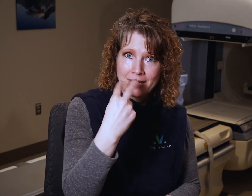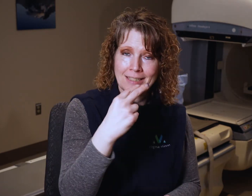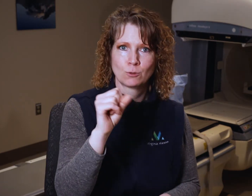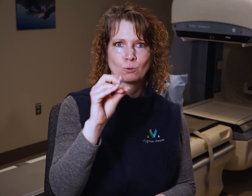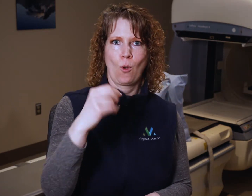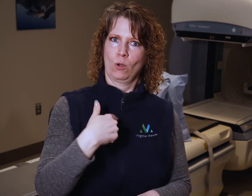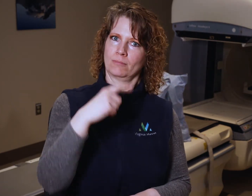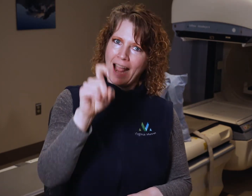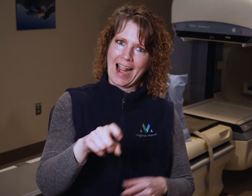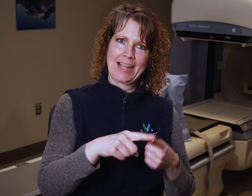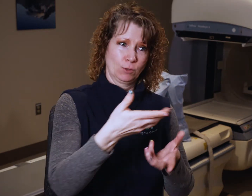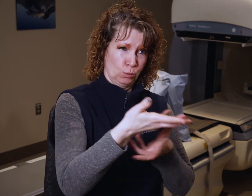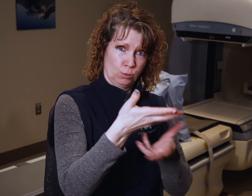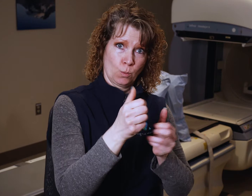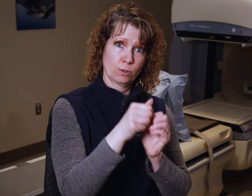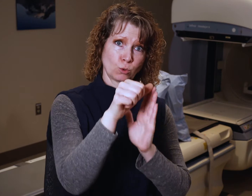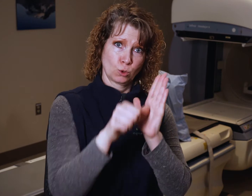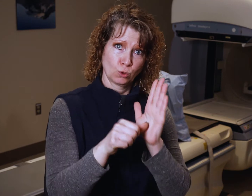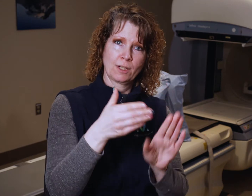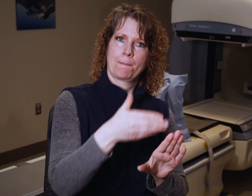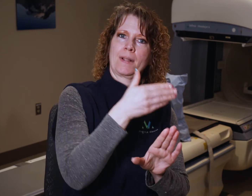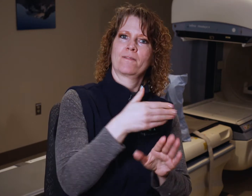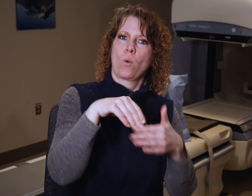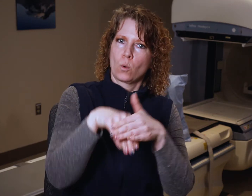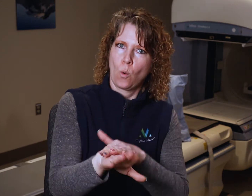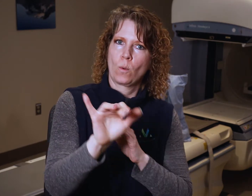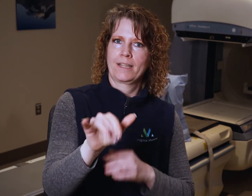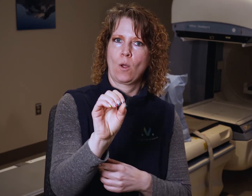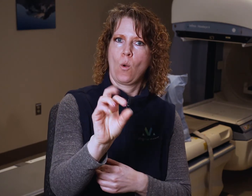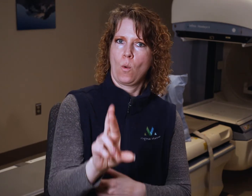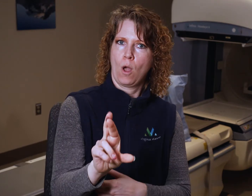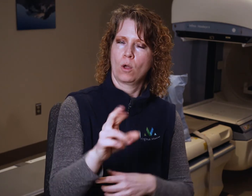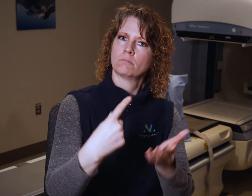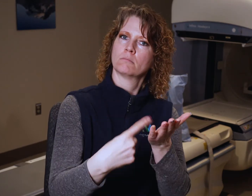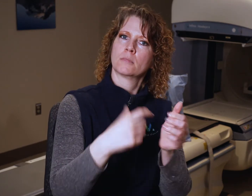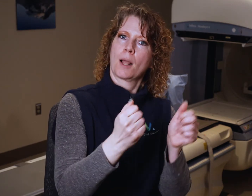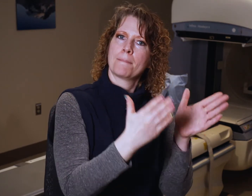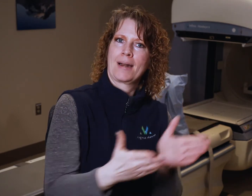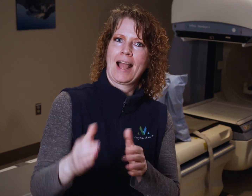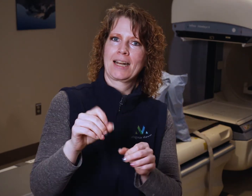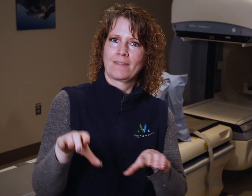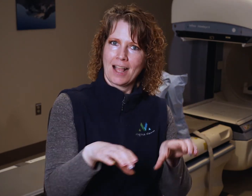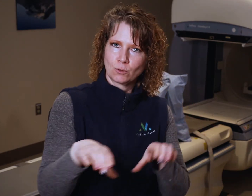OR staff wore masks that blocked their mouths, so I was unable to lip-read. Experiencing that, I realized it was important